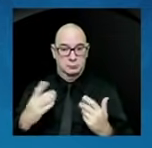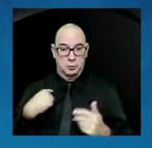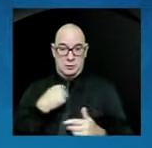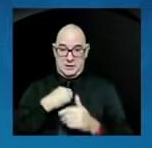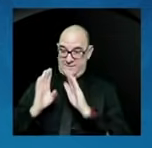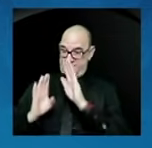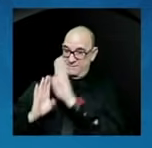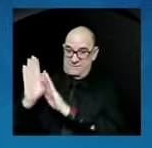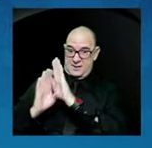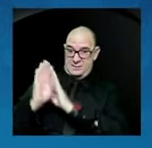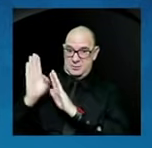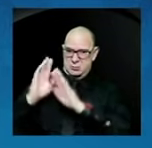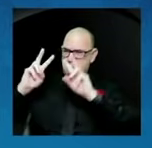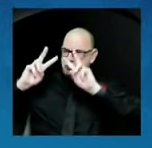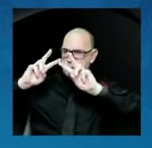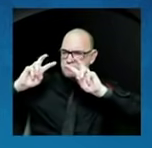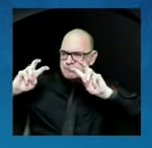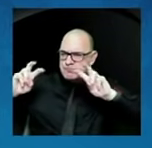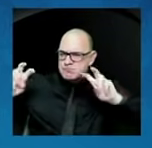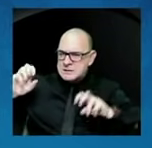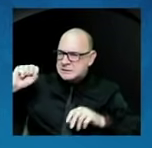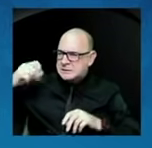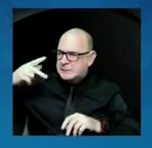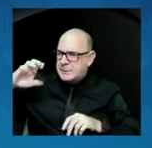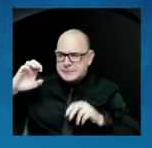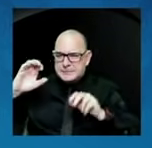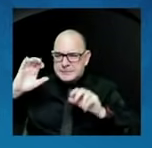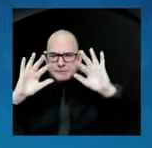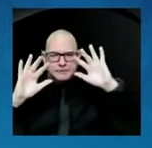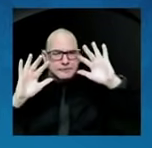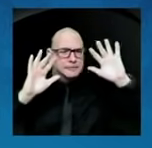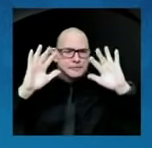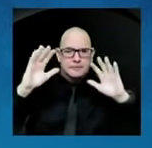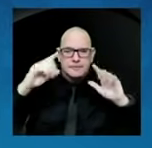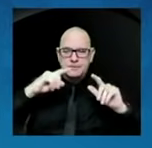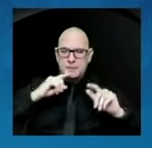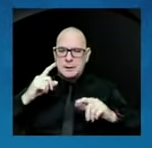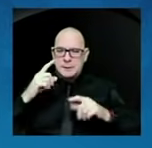WITH THE TECHNOLOGY, WE HAVE